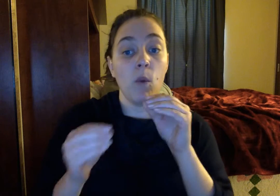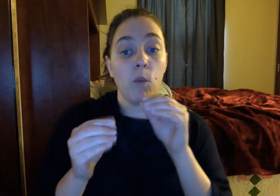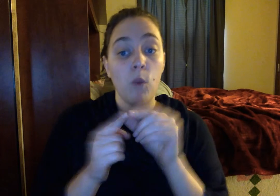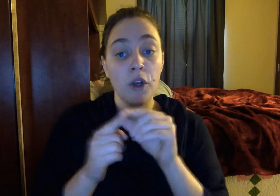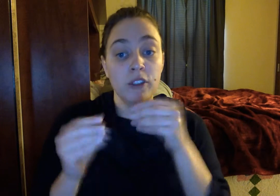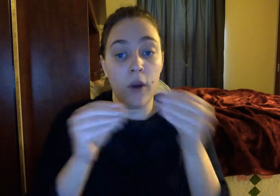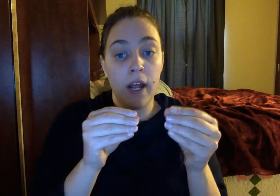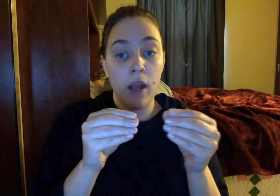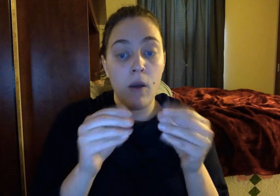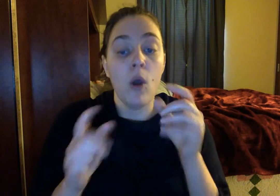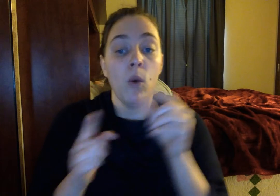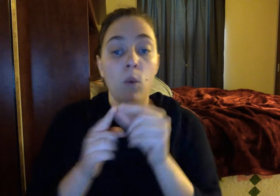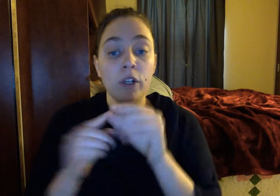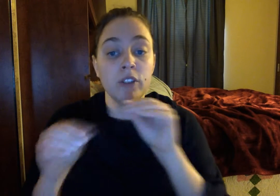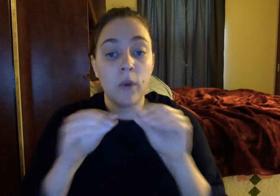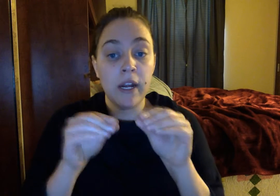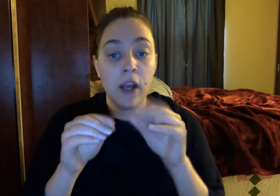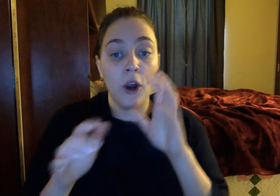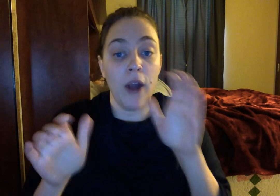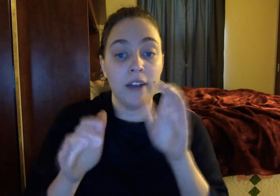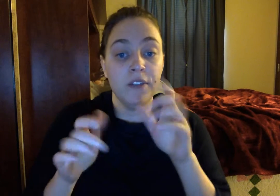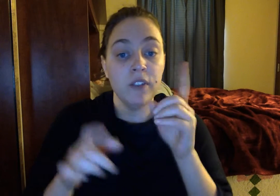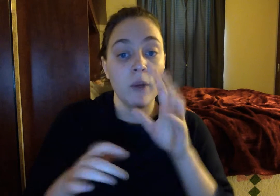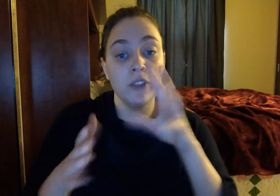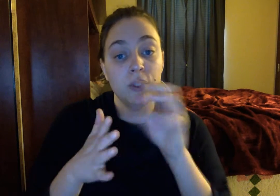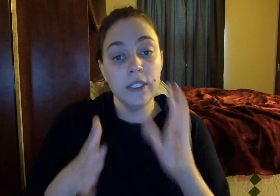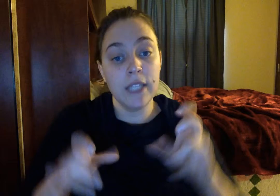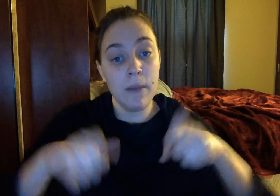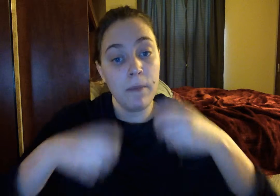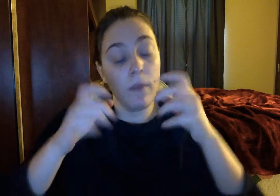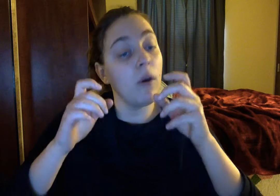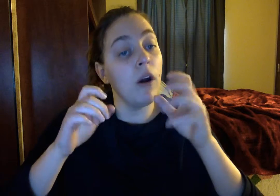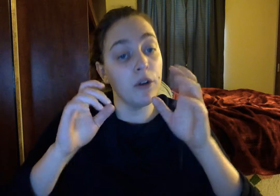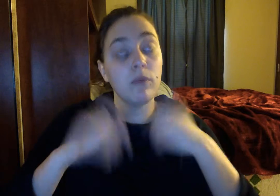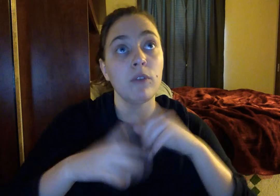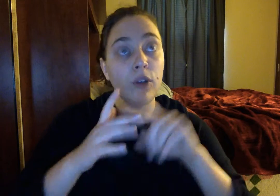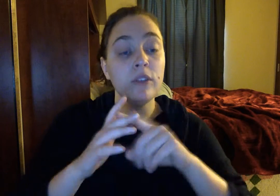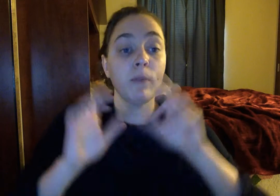For word sorts, I would use ASL fingerspelling for the words and they can sort each word-spelling into the correct CVC or CVVC columns, but to also watch out for certain spelling of sounds. In the picture for Independent Practice, there were written long or short sounds show next to the CVC or CVVC, I will have that written for them so they can find ones that matches that vowel spelling.